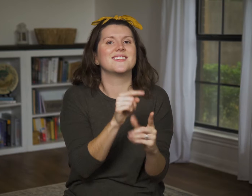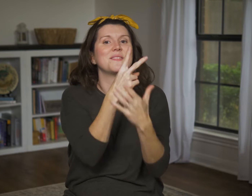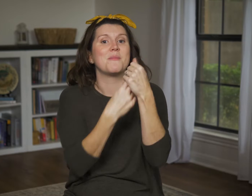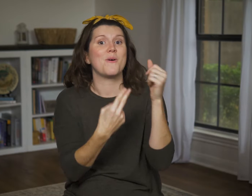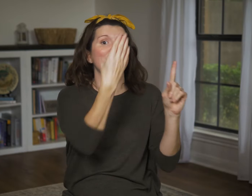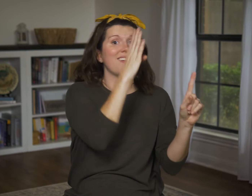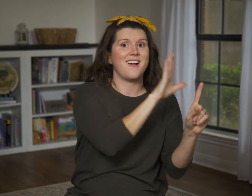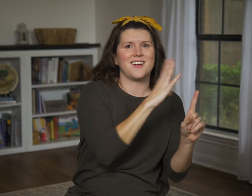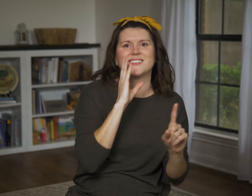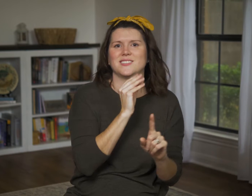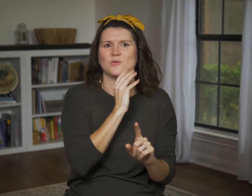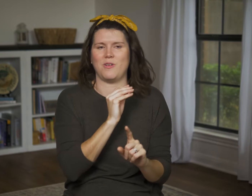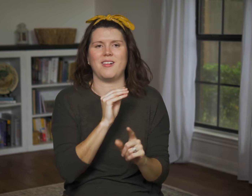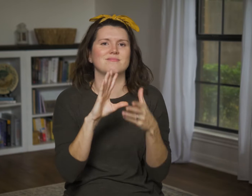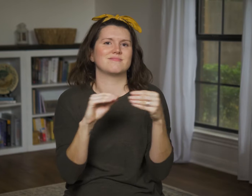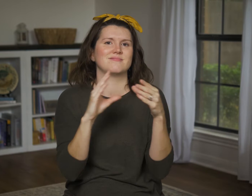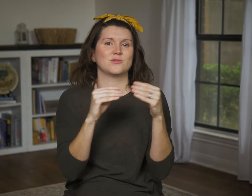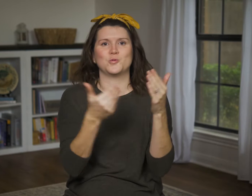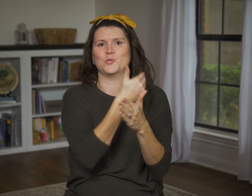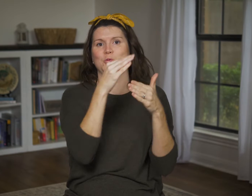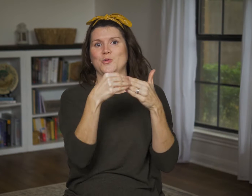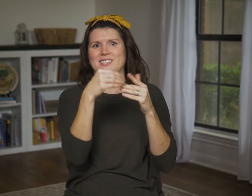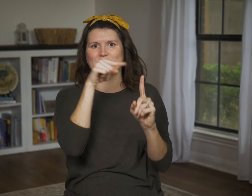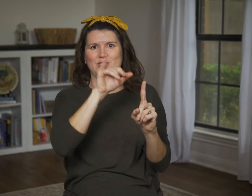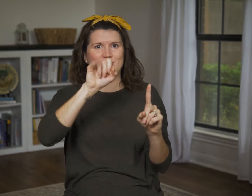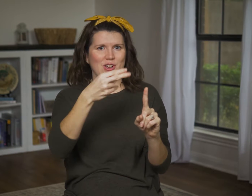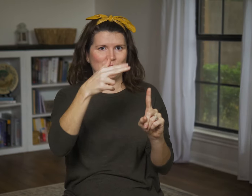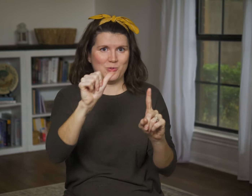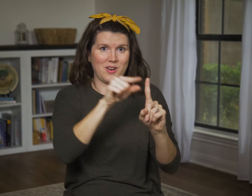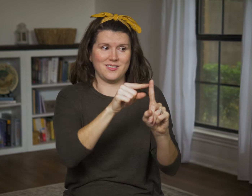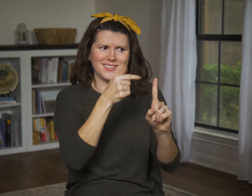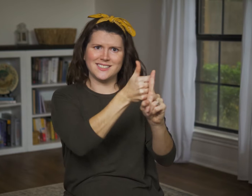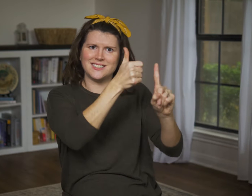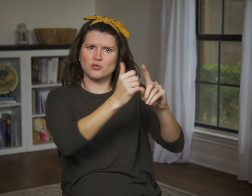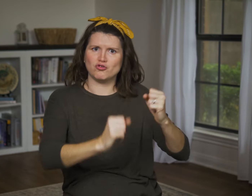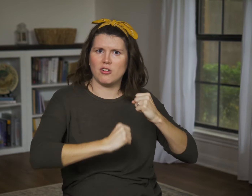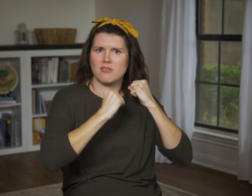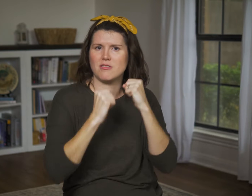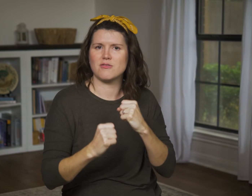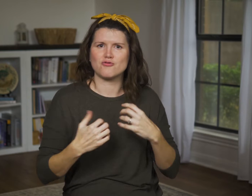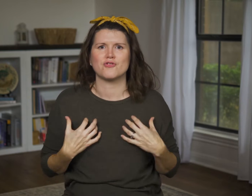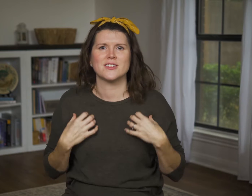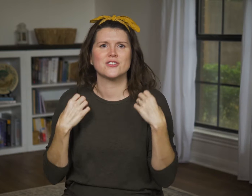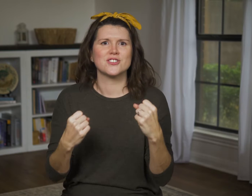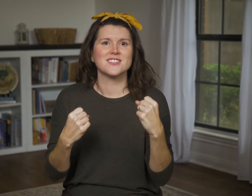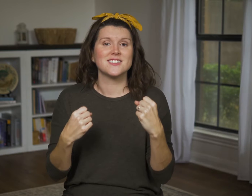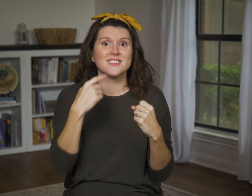Both God and the Israelites tell their new leader, Joshua, to be strong and courageous.